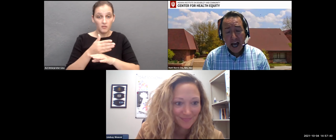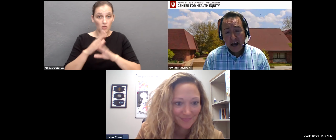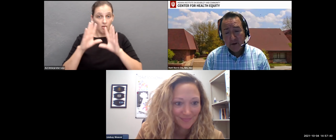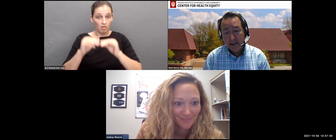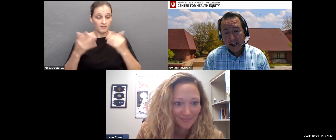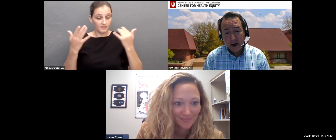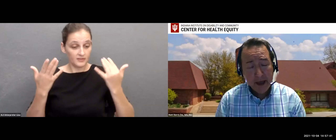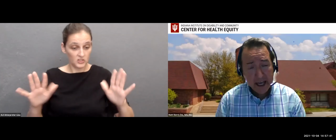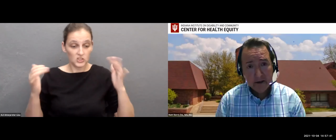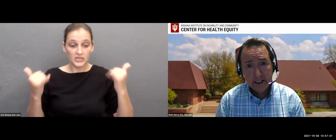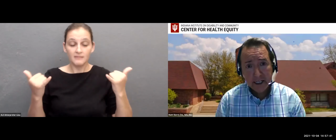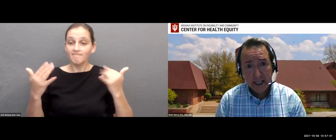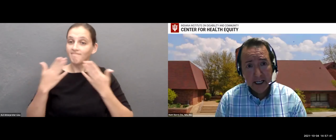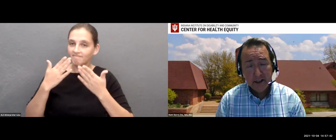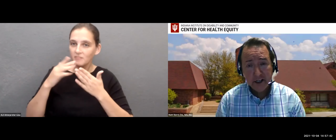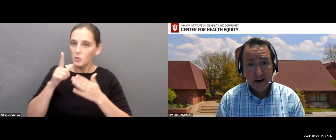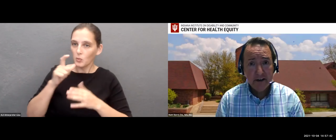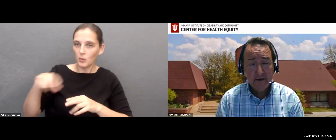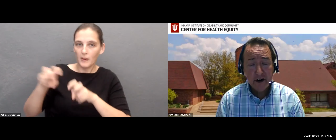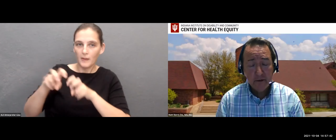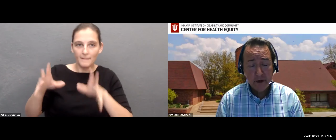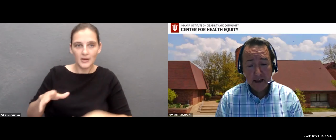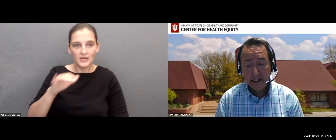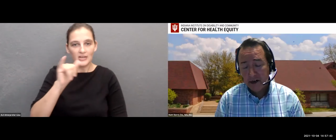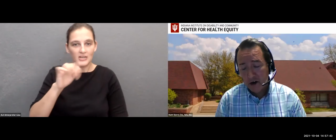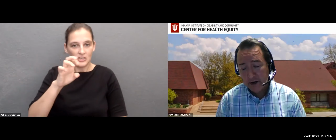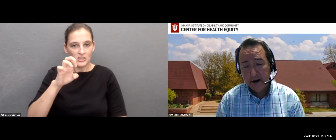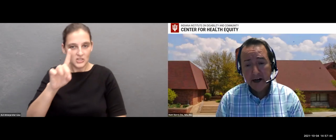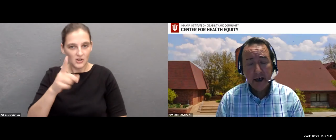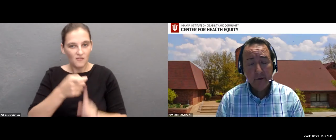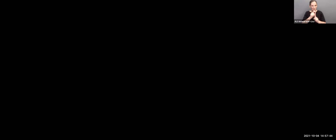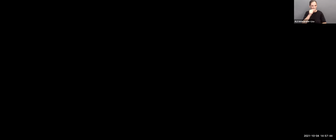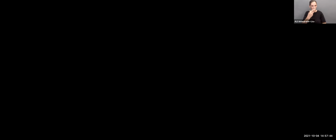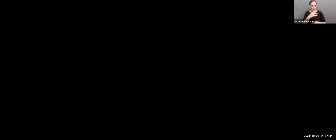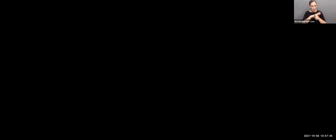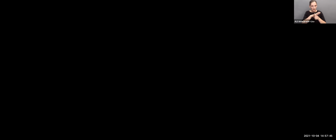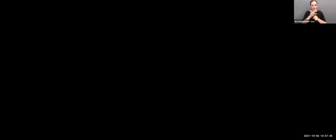I want to thank our panelists again Jared from the Terre haute area Marty Stone from